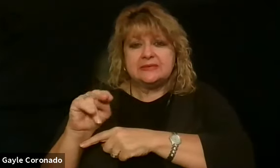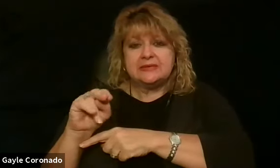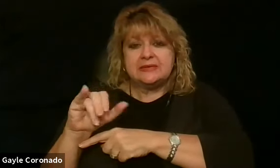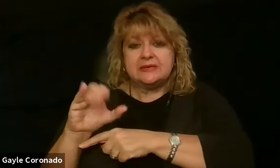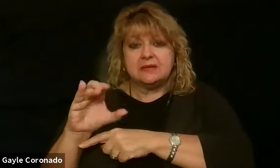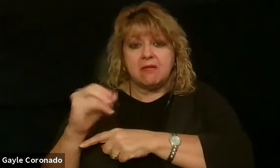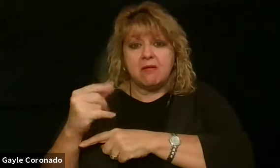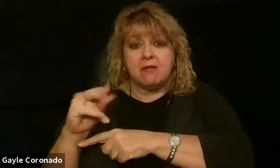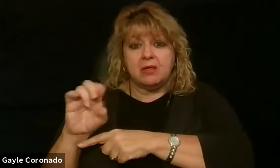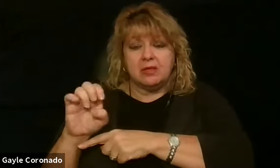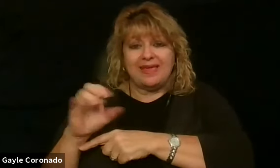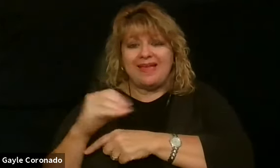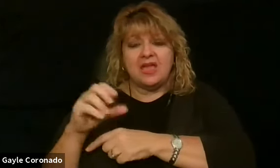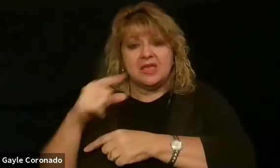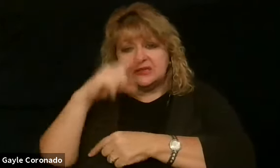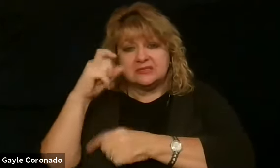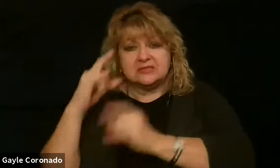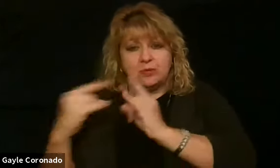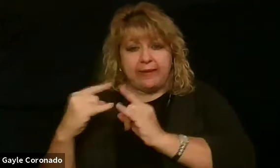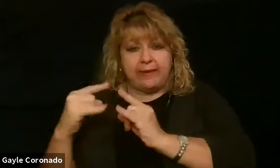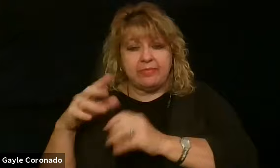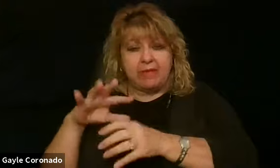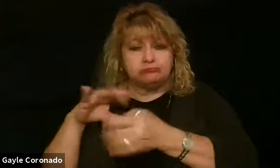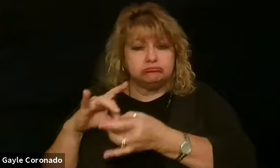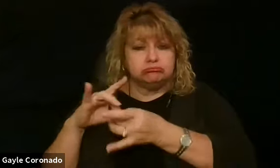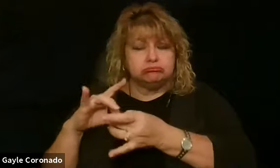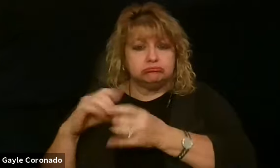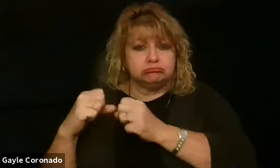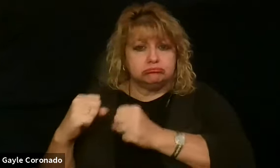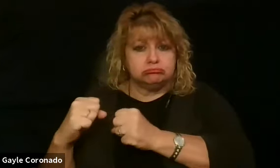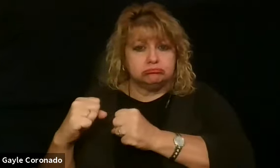And, and a lot of and.